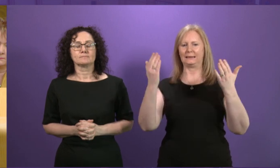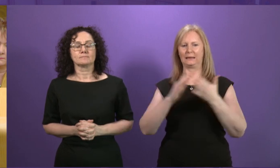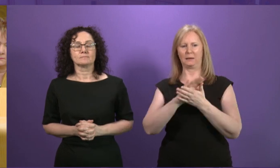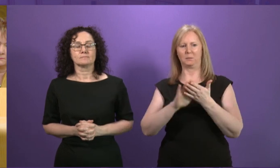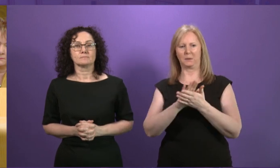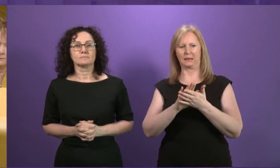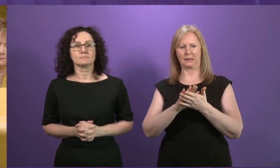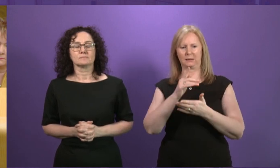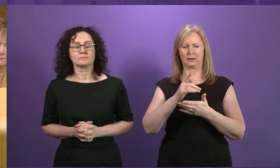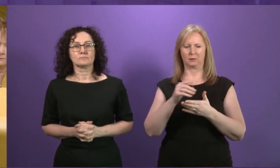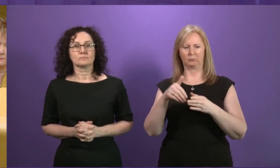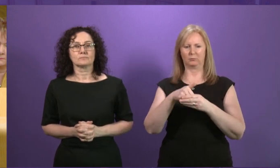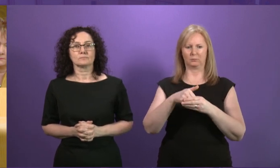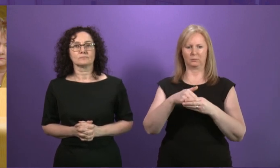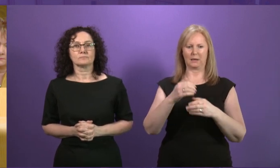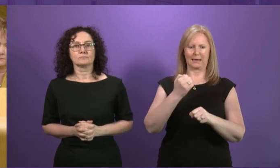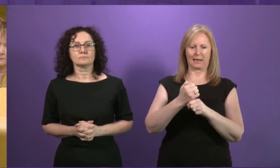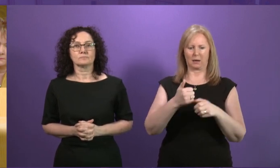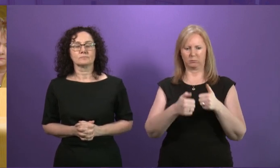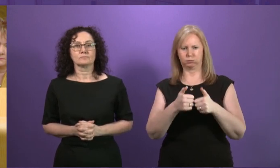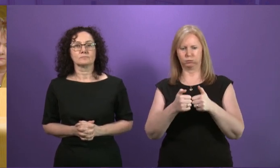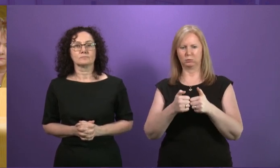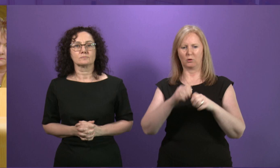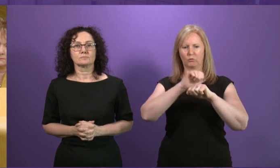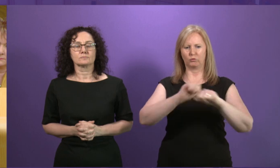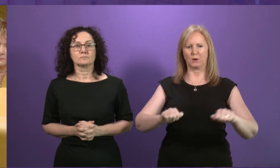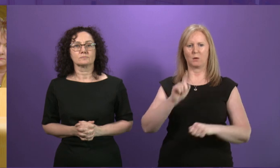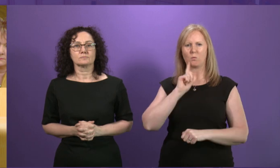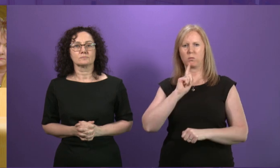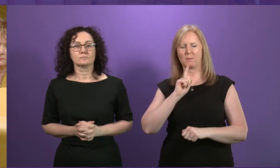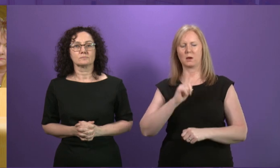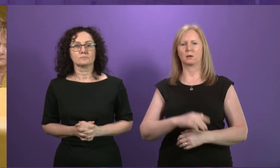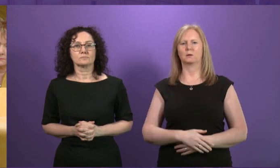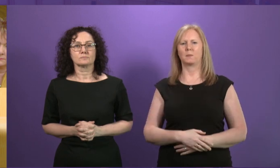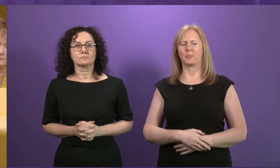rape women as they progress through the story? Although it is positive news that the gaming